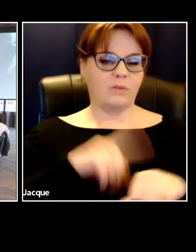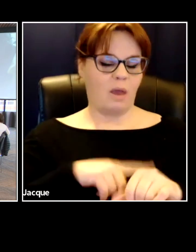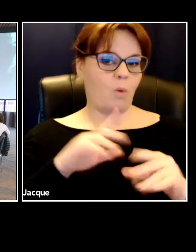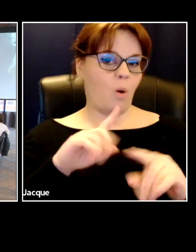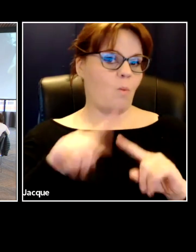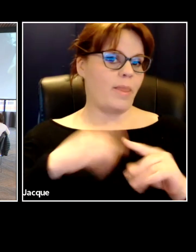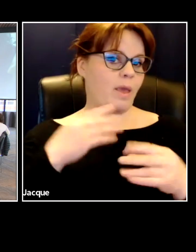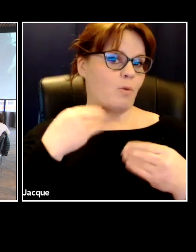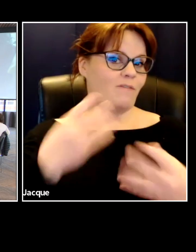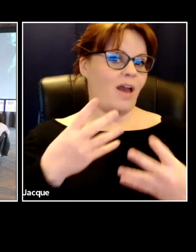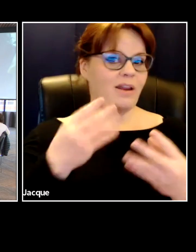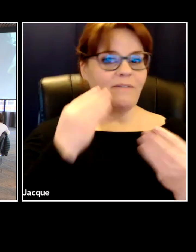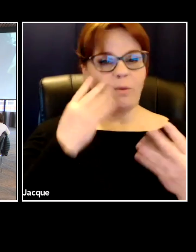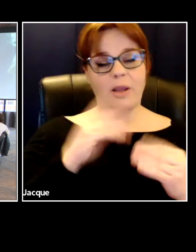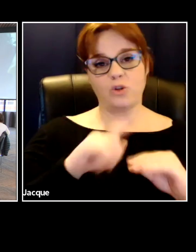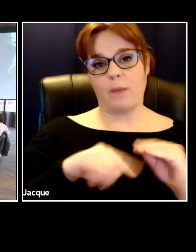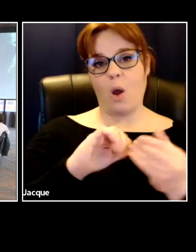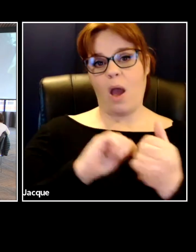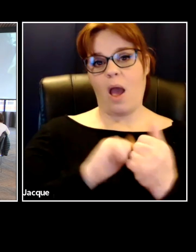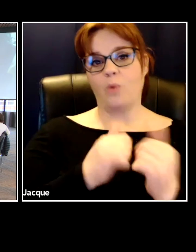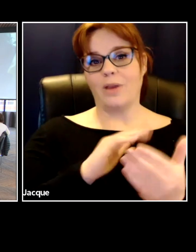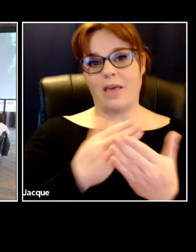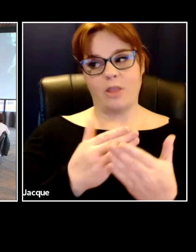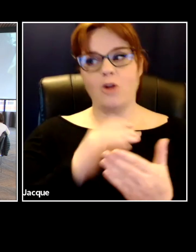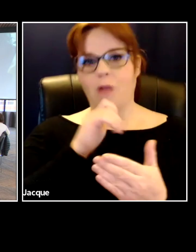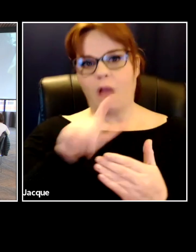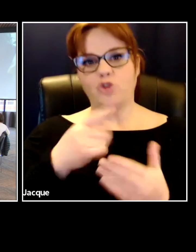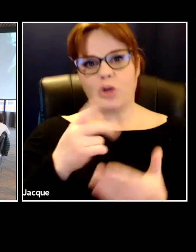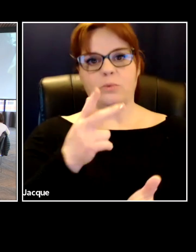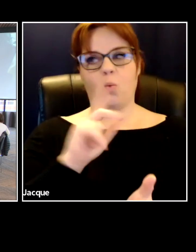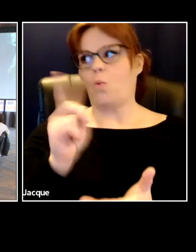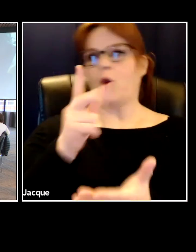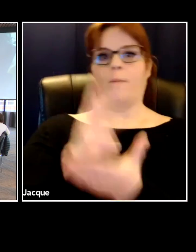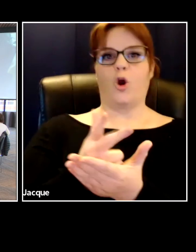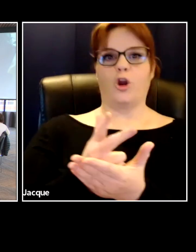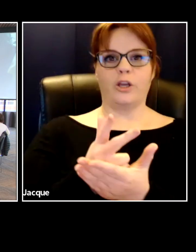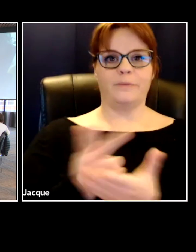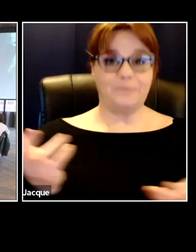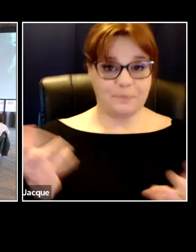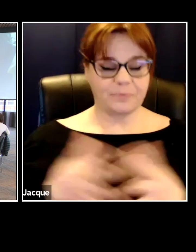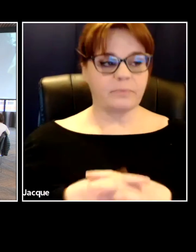there that is not just where parking is. Um, and even like when I tell people to come to my house,